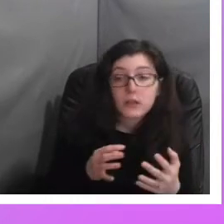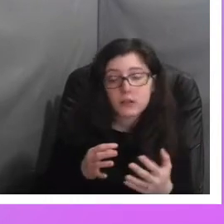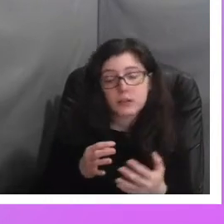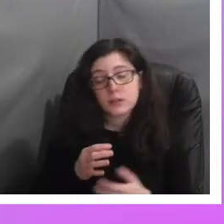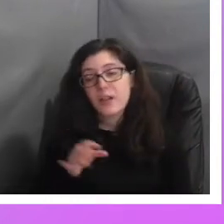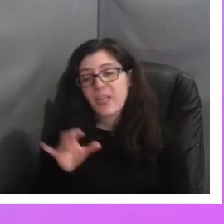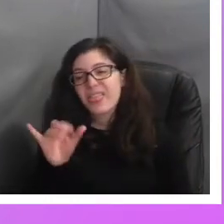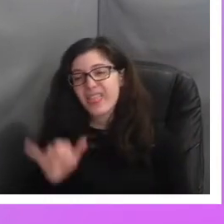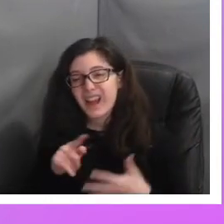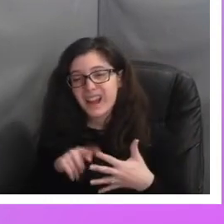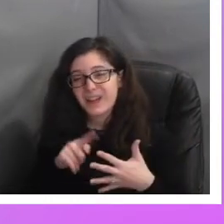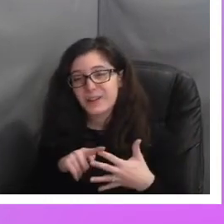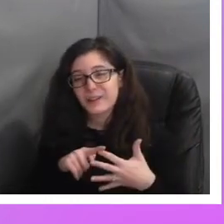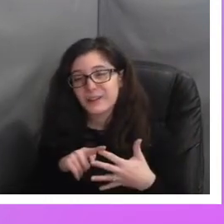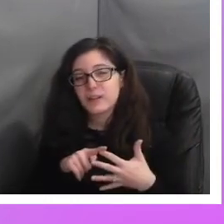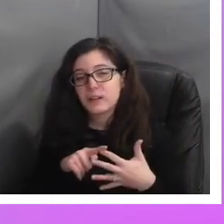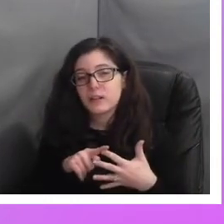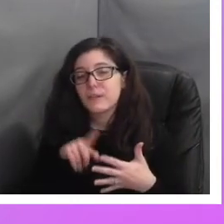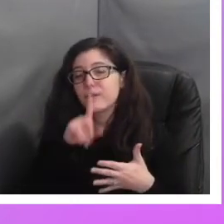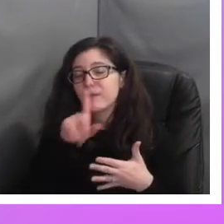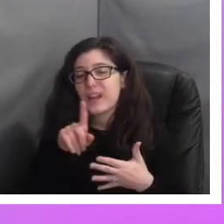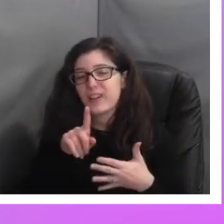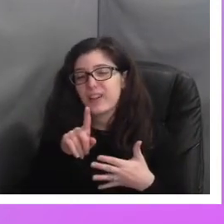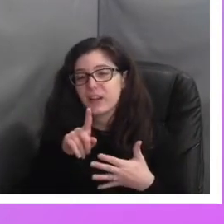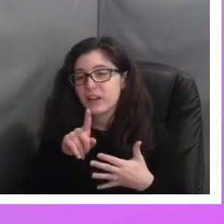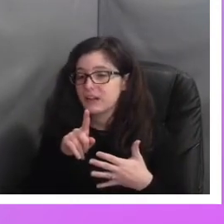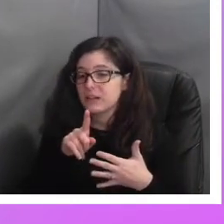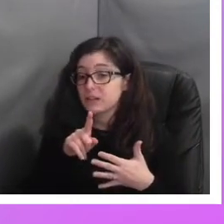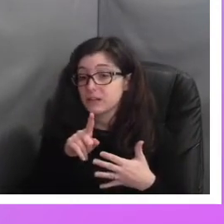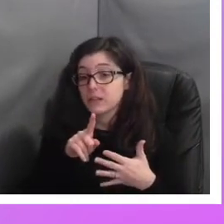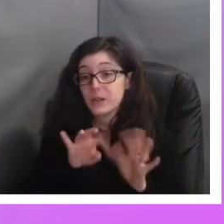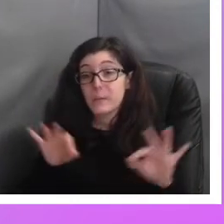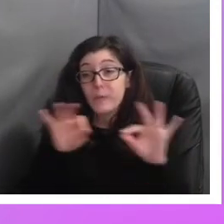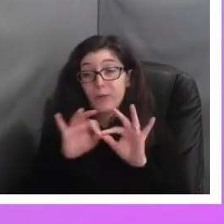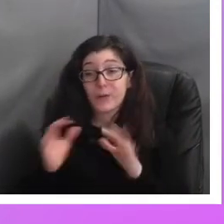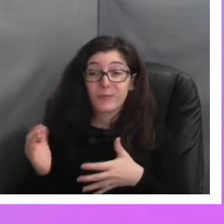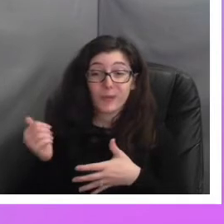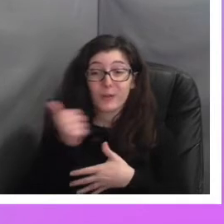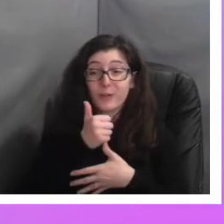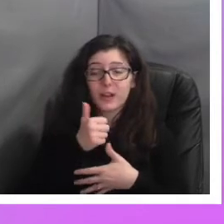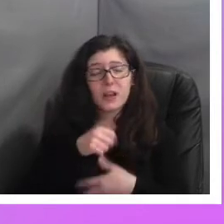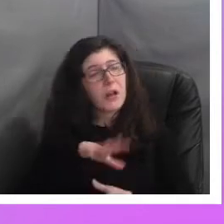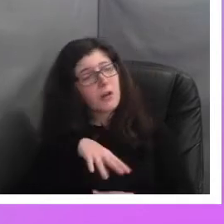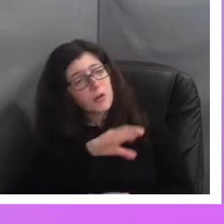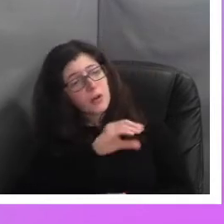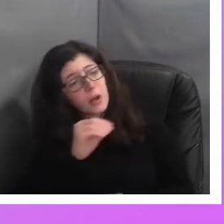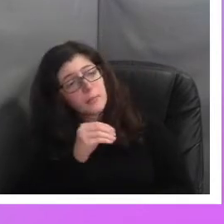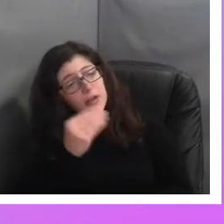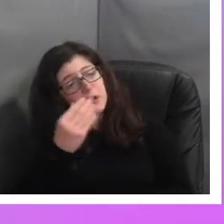so I've had cases where companies said, "Well, everything on our website is accessible